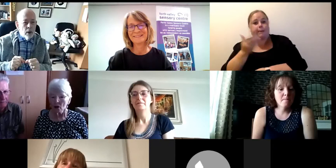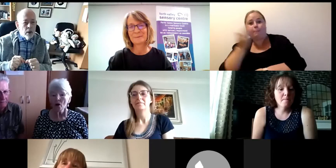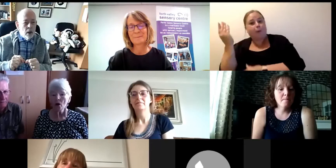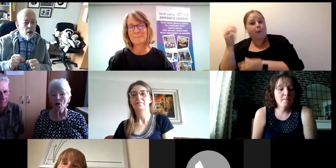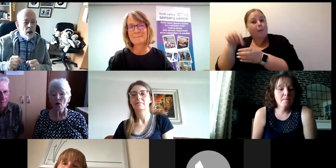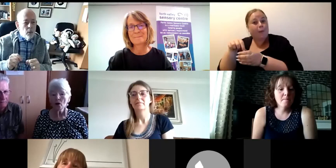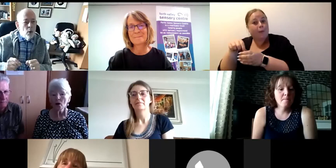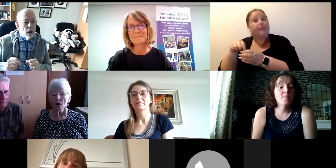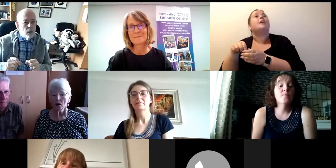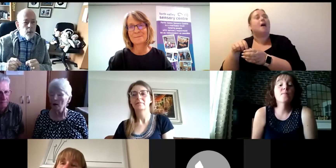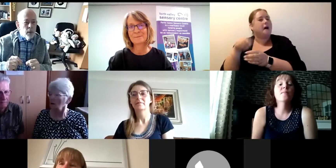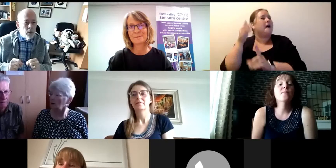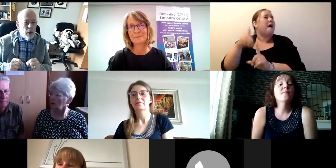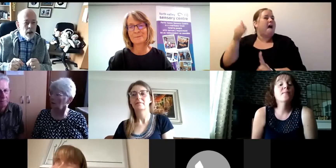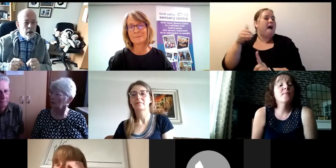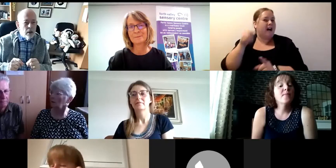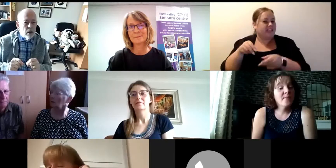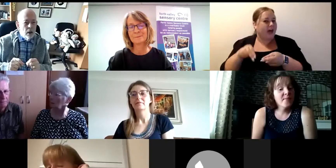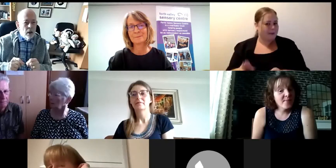was a boy, probably about eight